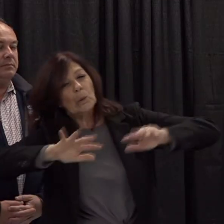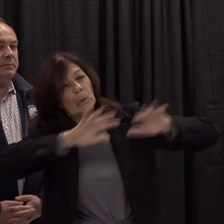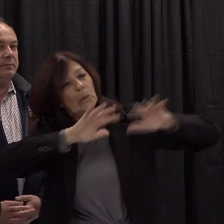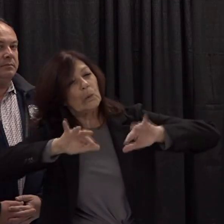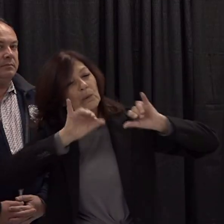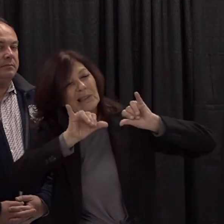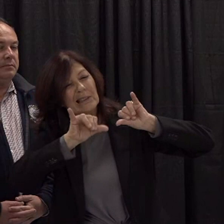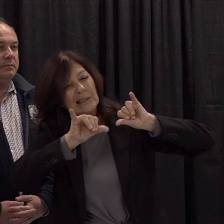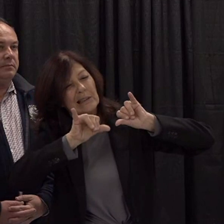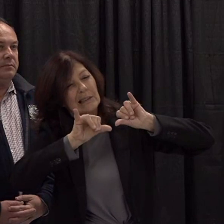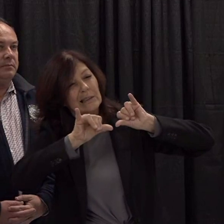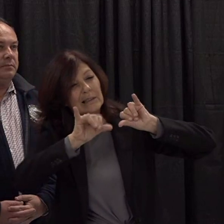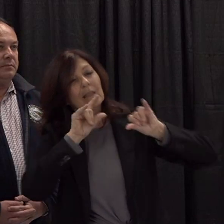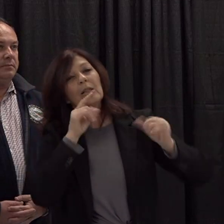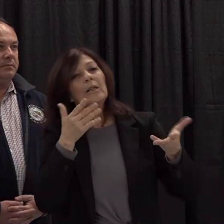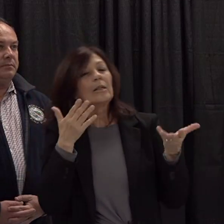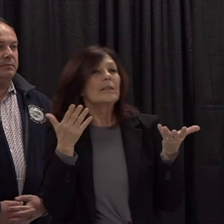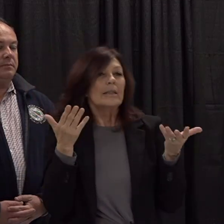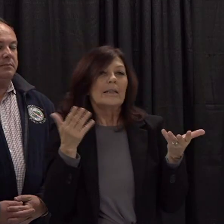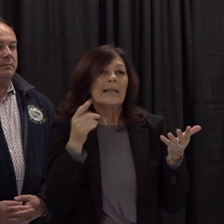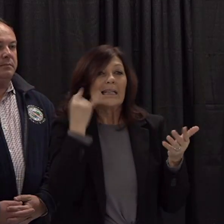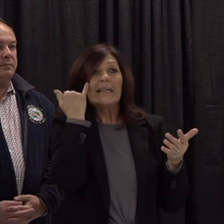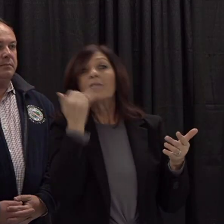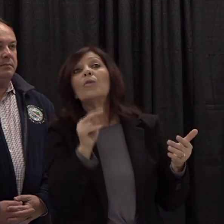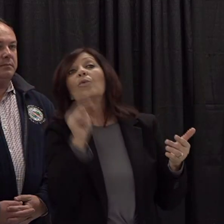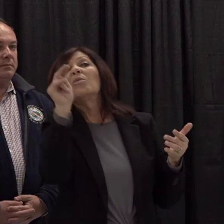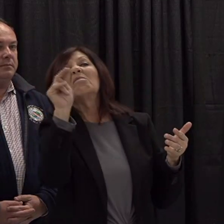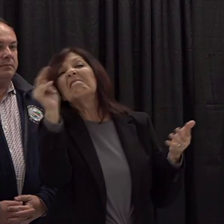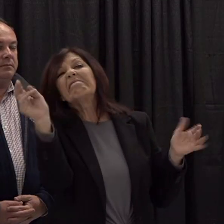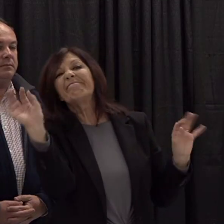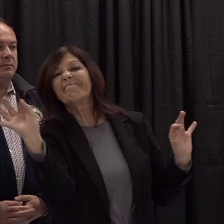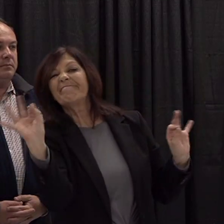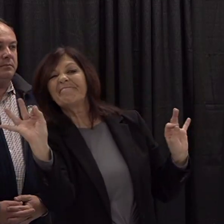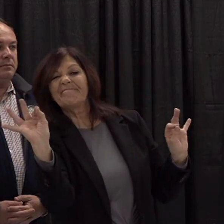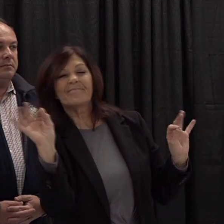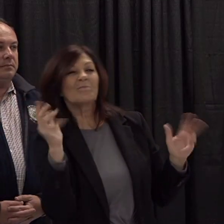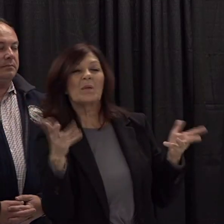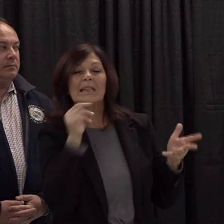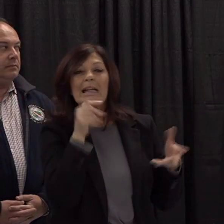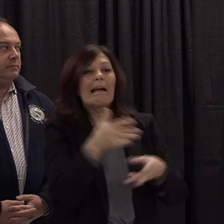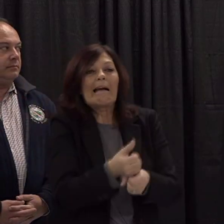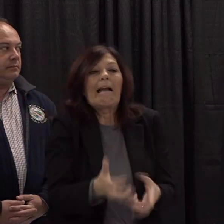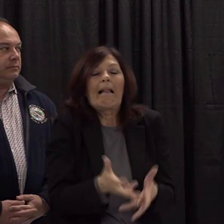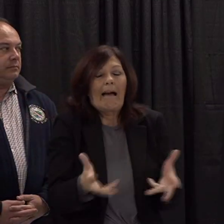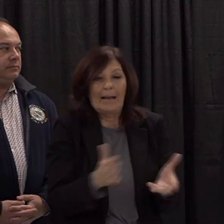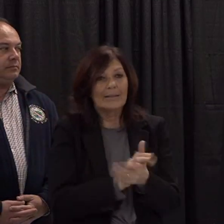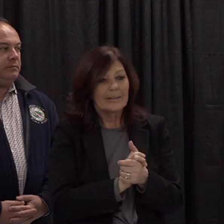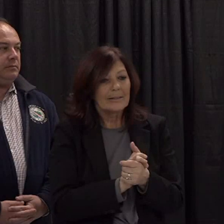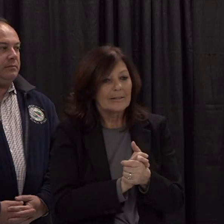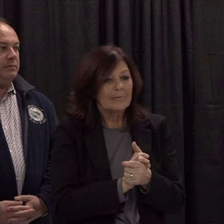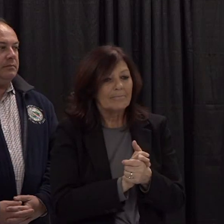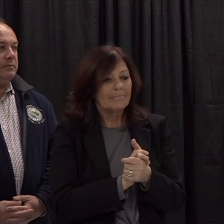haven't received much snow today are probably not going to get much of any maybe 6 inches between now and Monday morning.